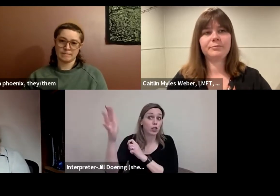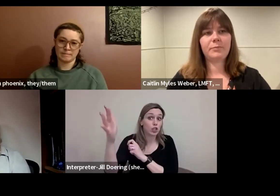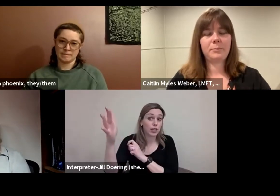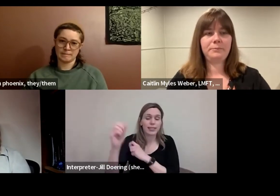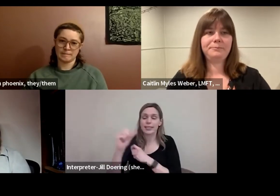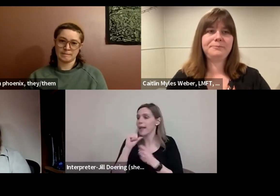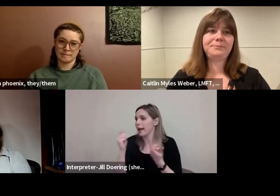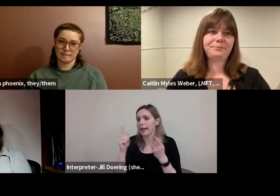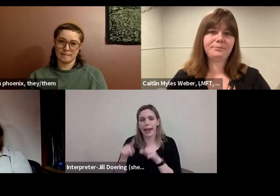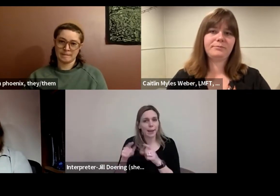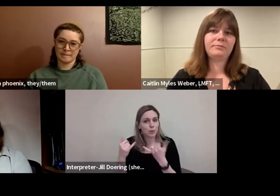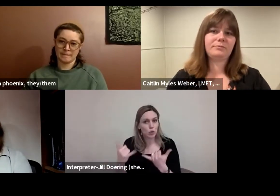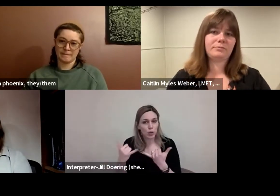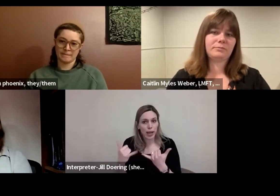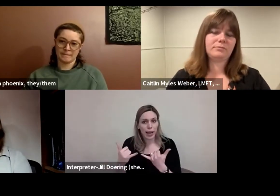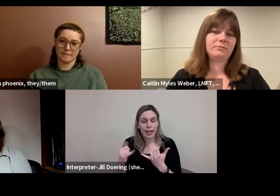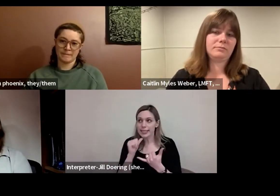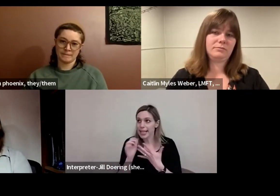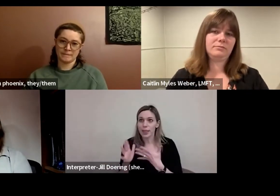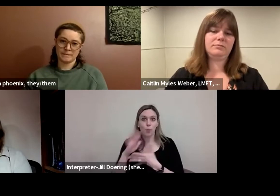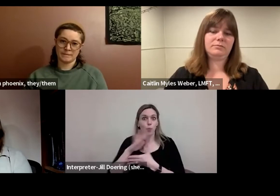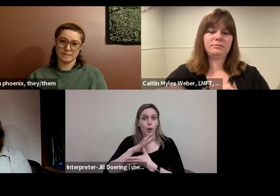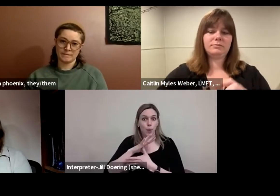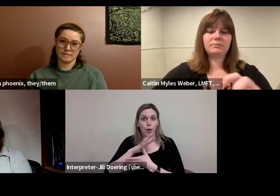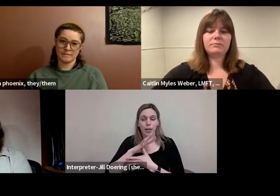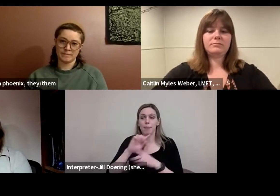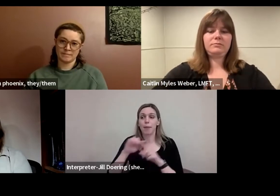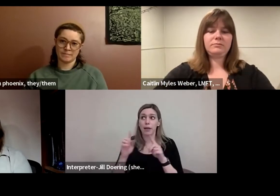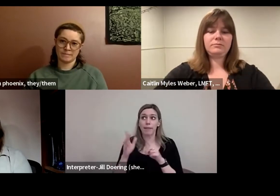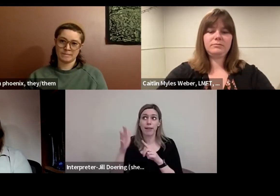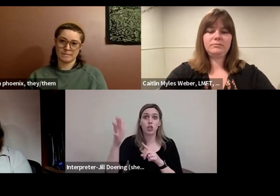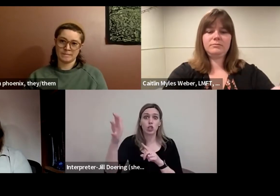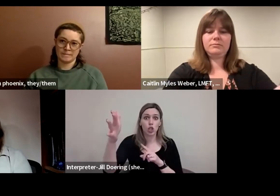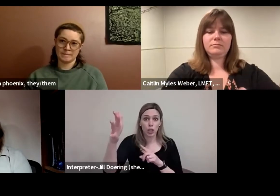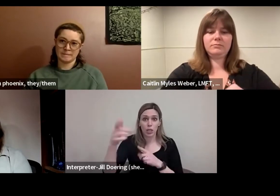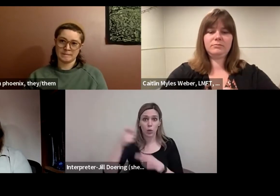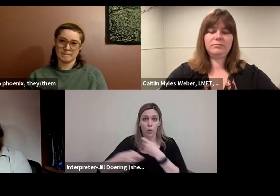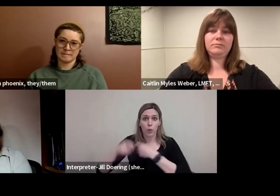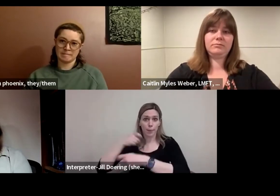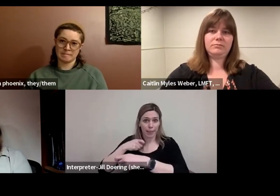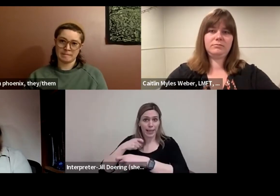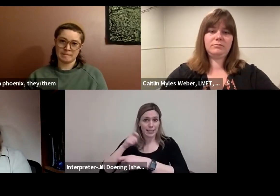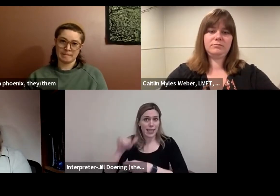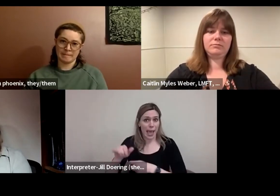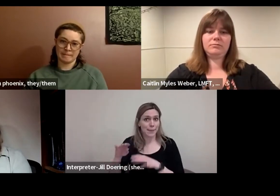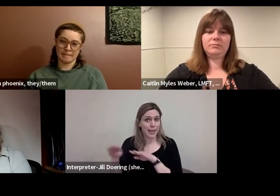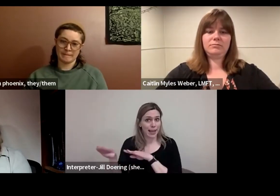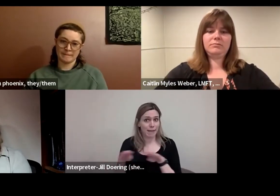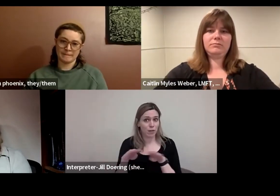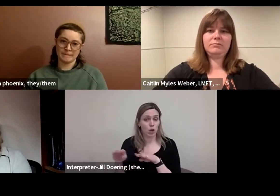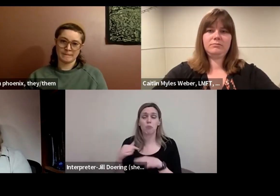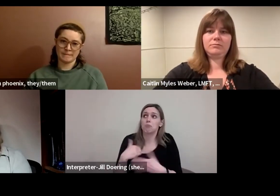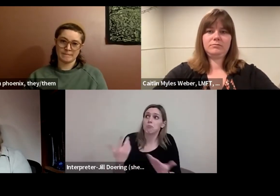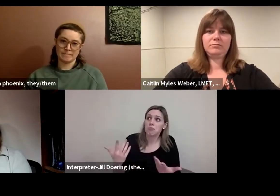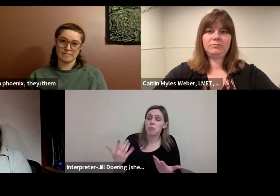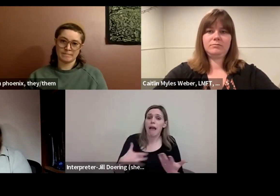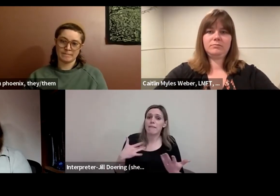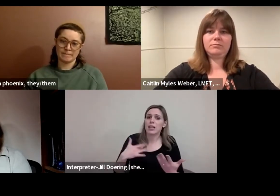If we can say that, then I feel like we're on the right... I don't wanna say right,